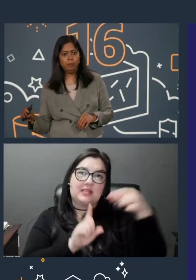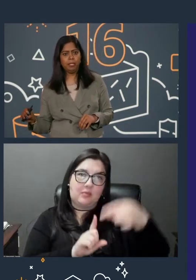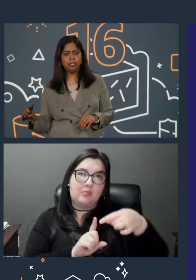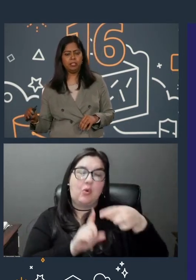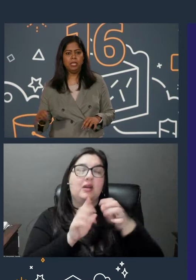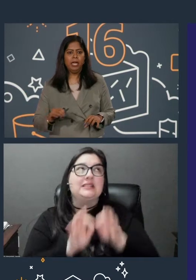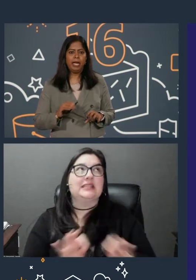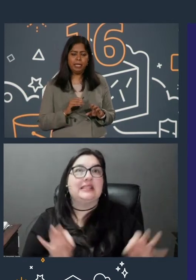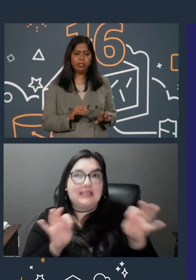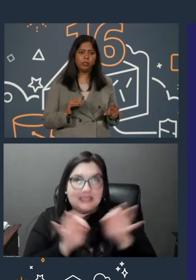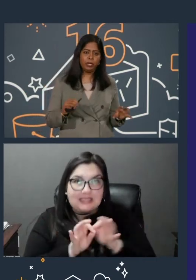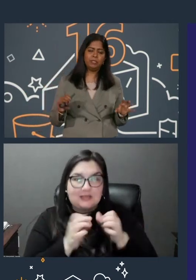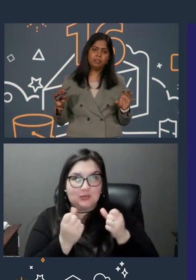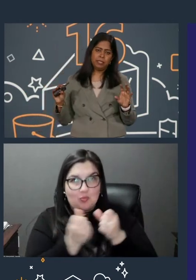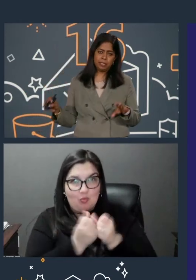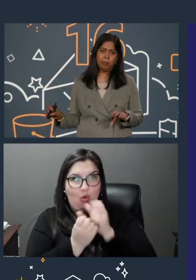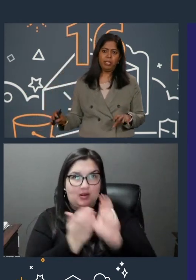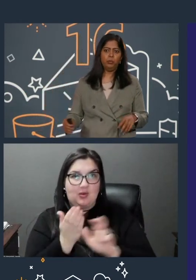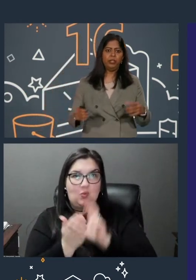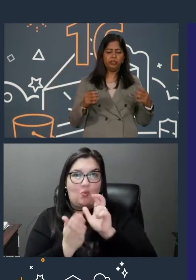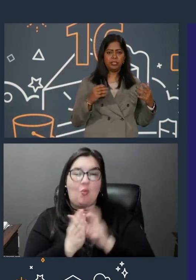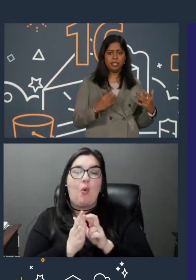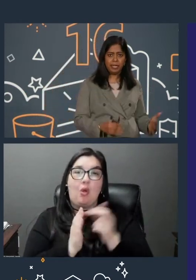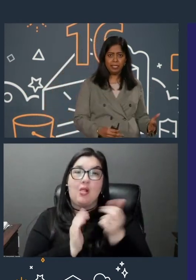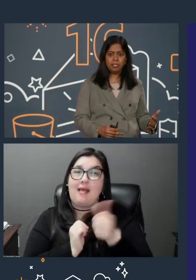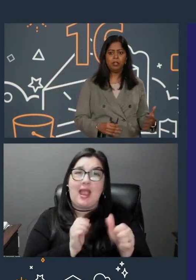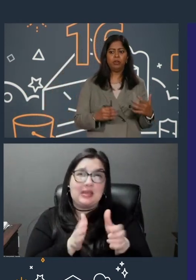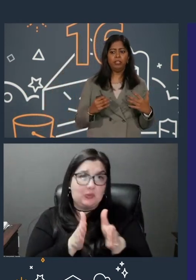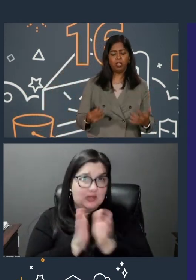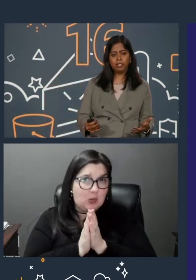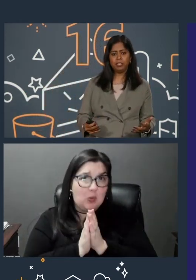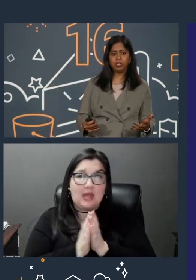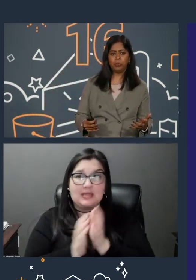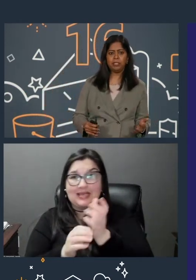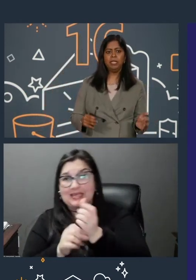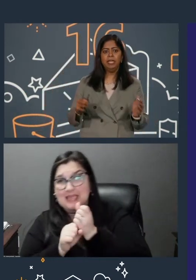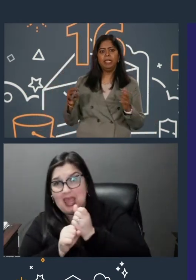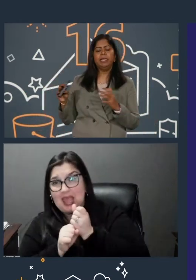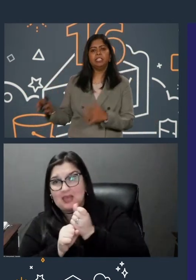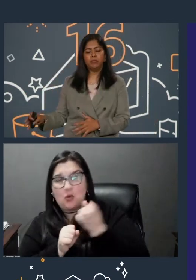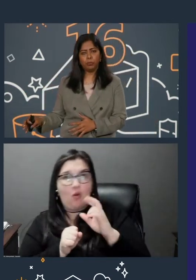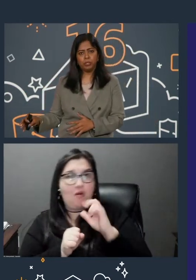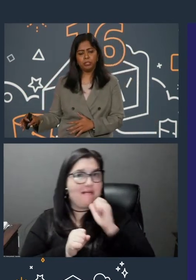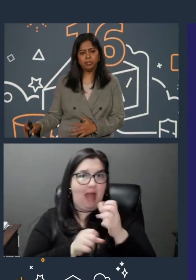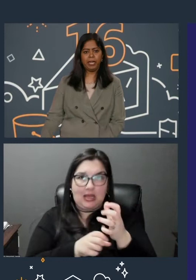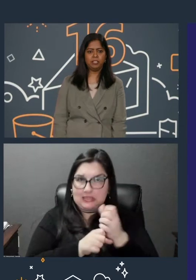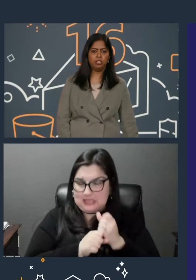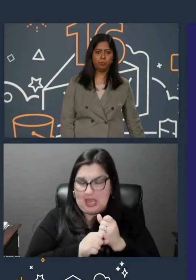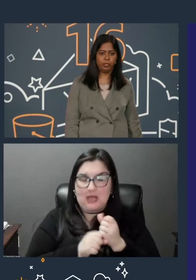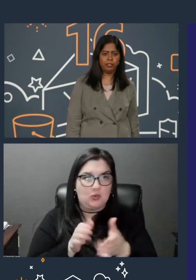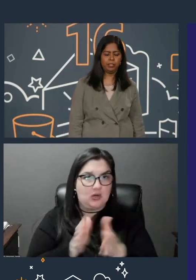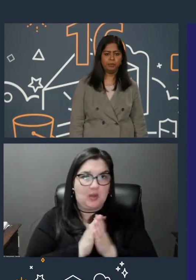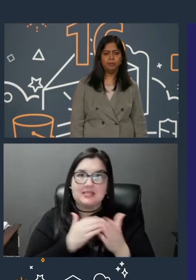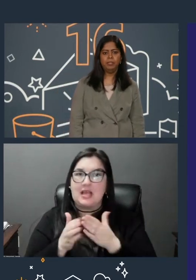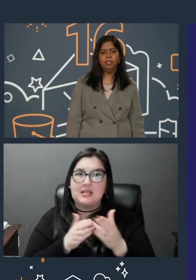because any request that's coming in, whether it's a GET or a non-GET request, it gets forwarded to the access point.